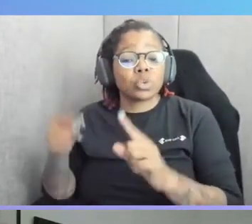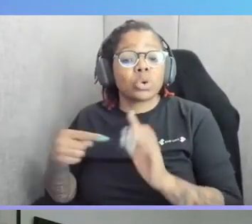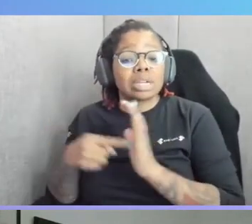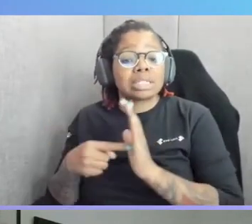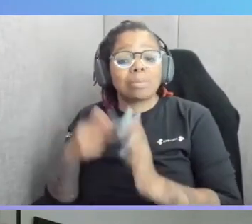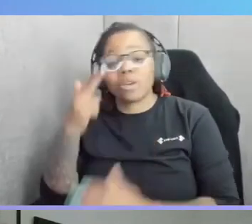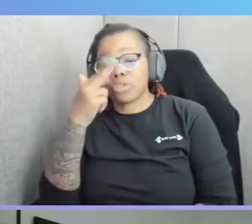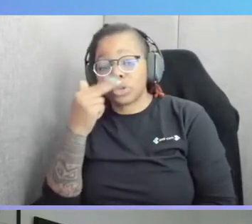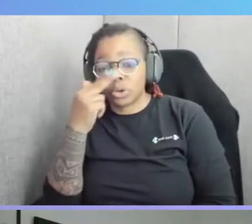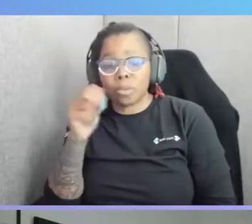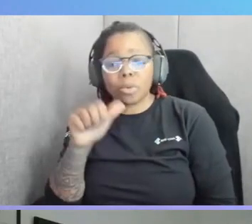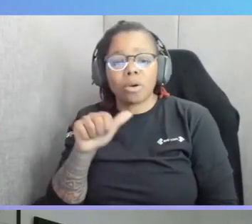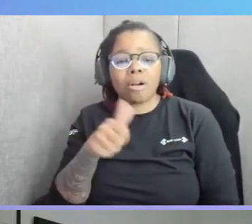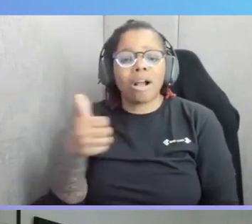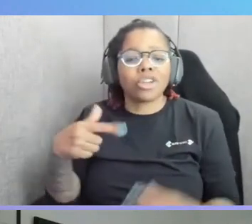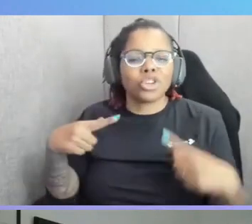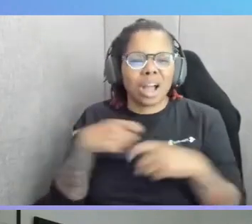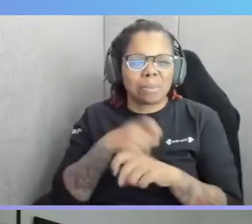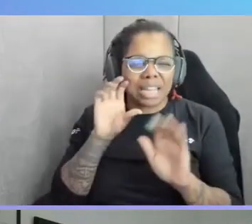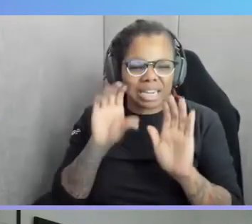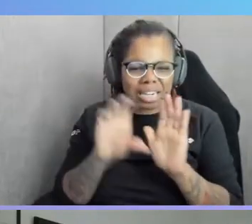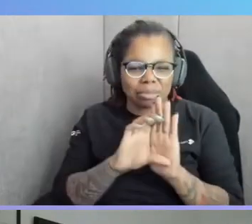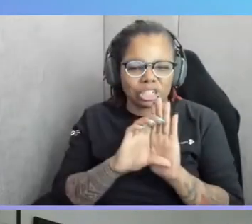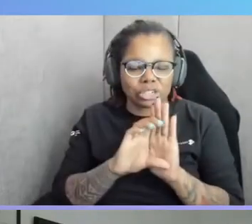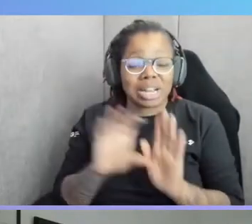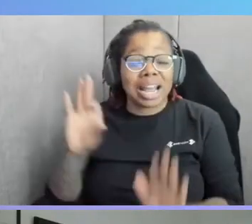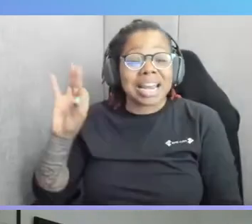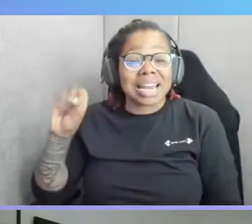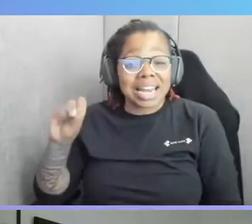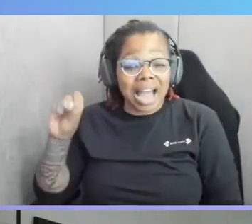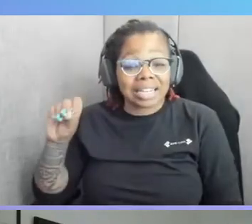or other complicated images 90% wanted a motive. Clues And I